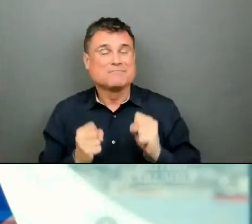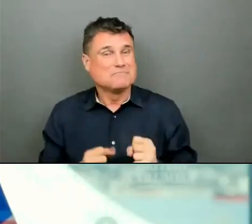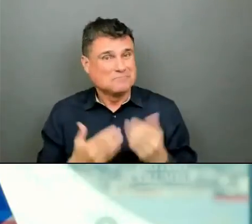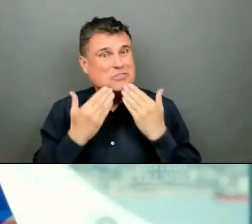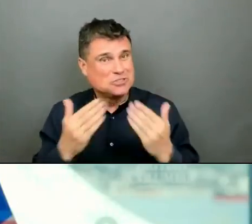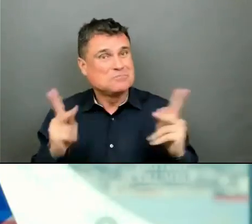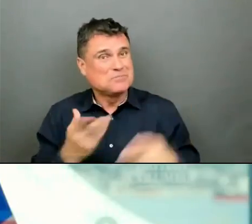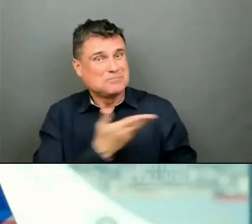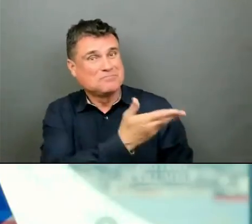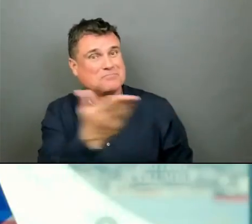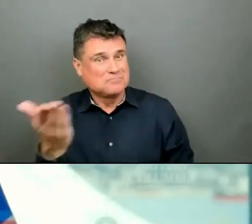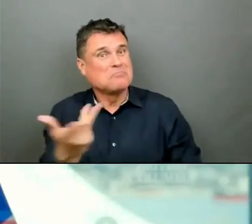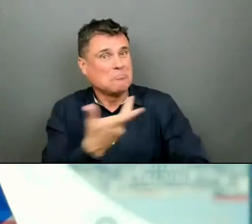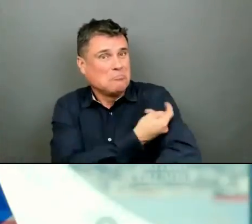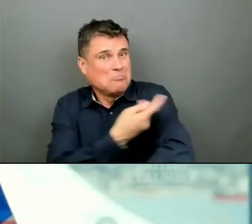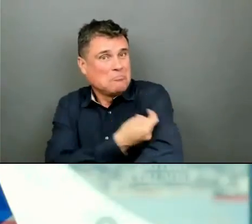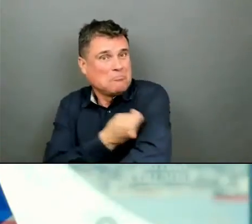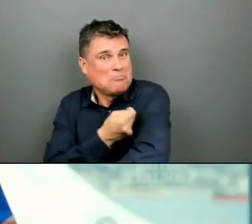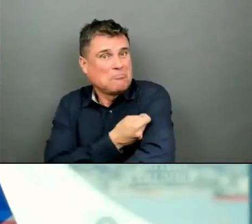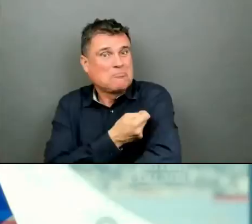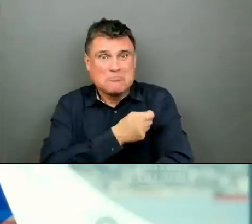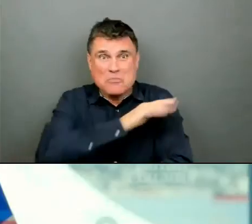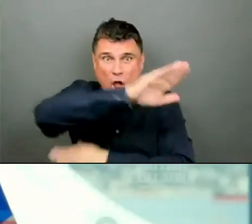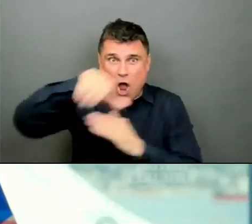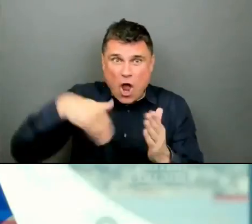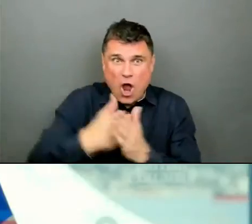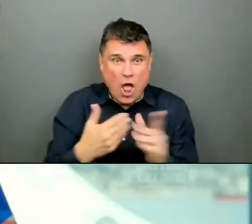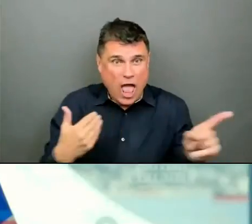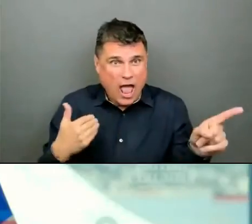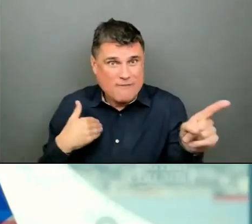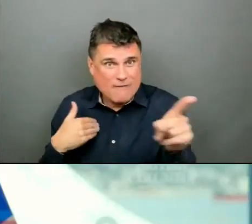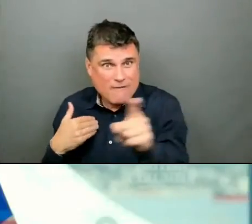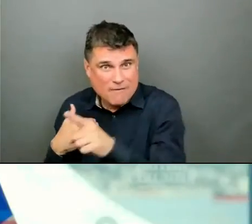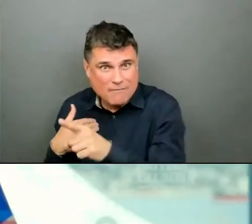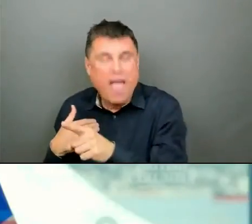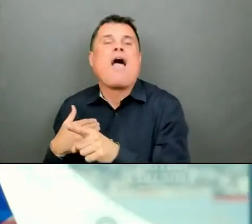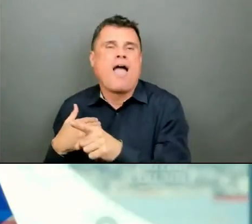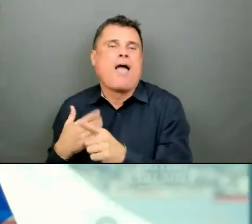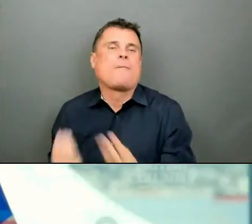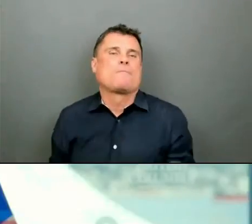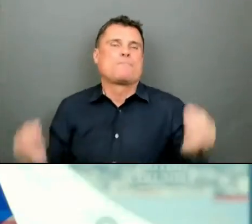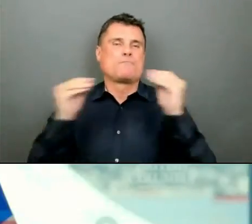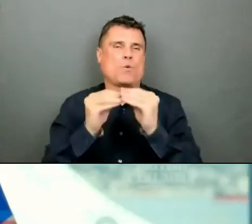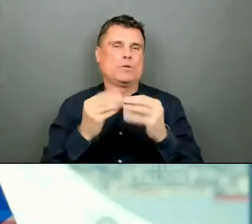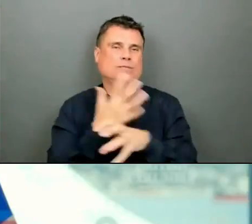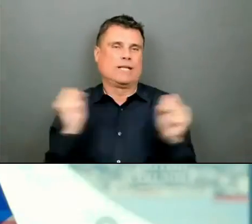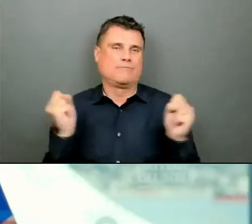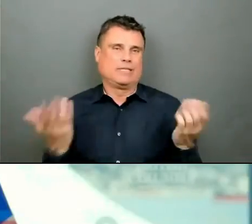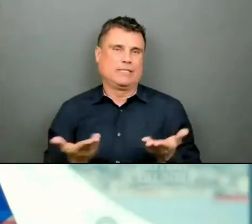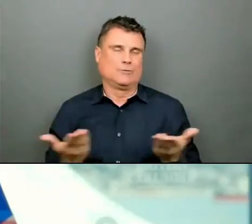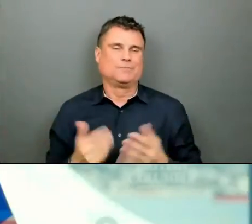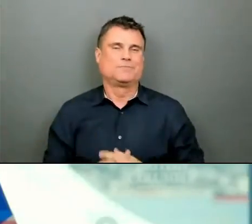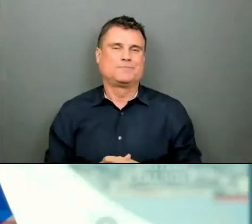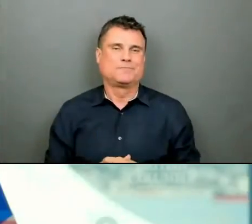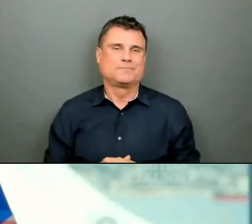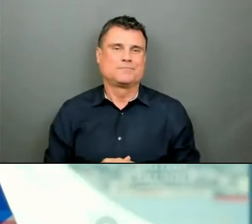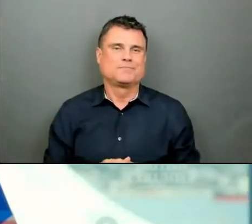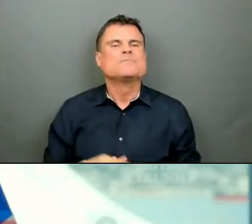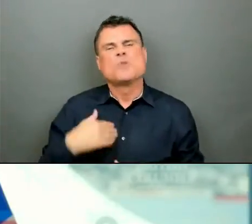I just want to go over the numbers so we understand where we sit with vaccines today. As of today BC has